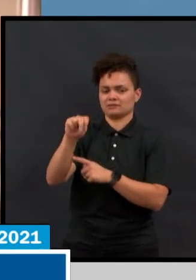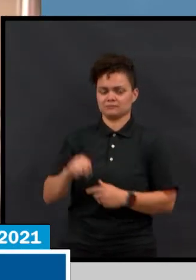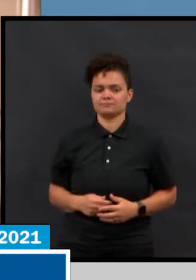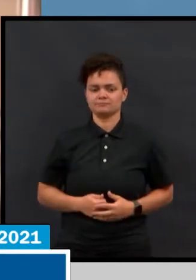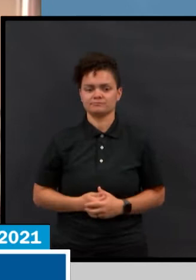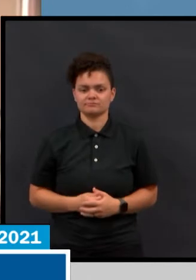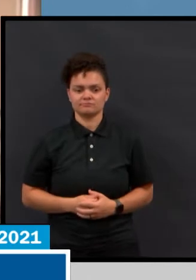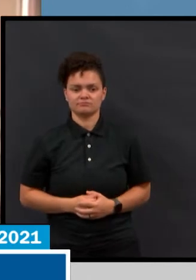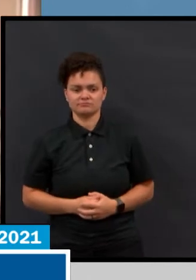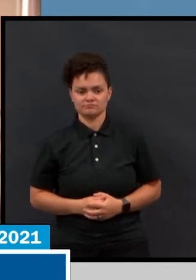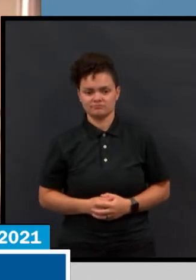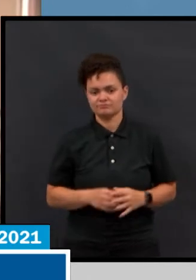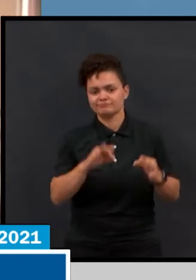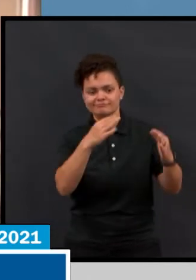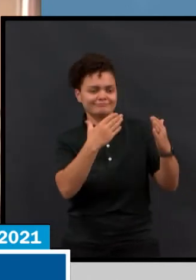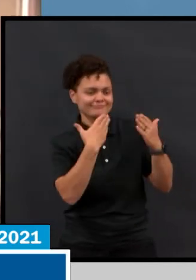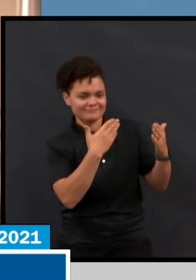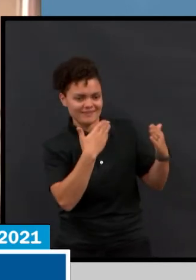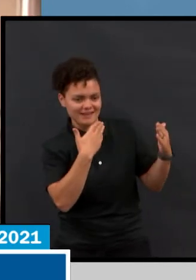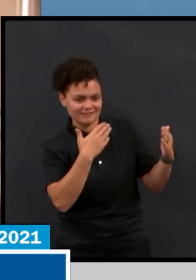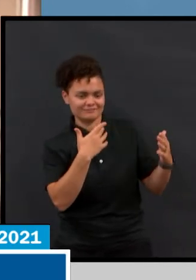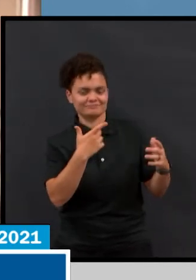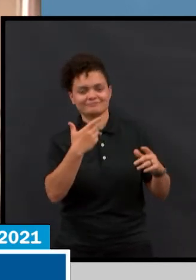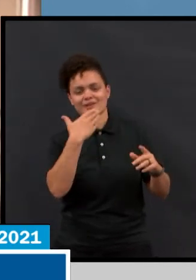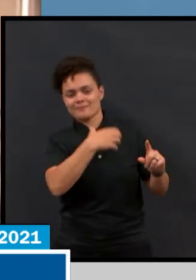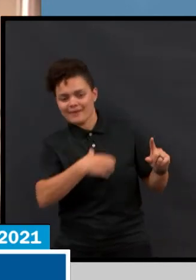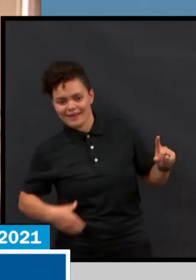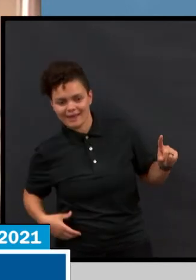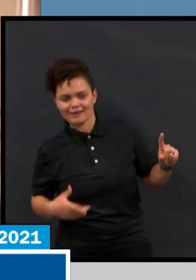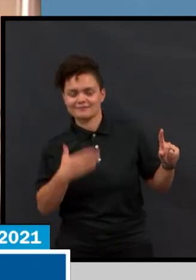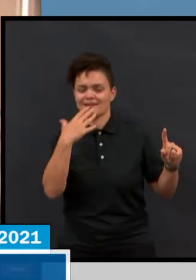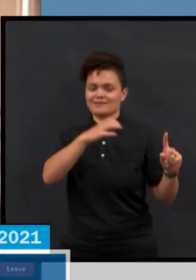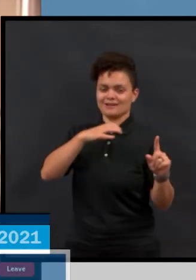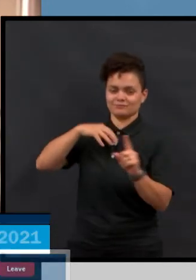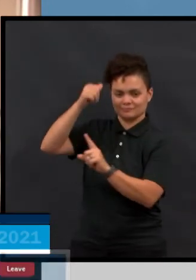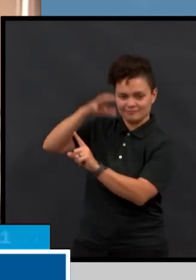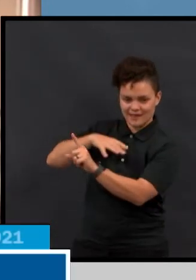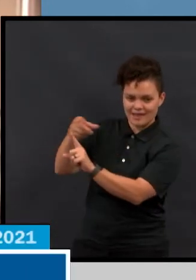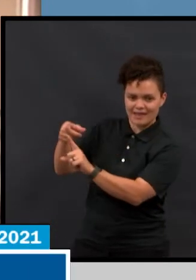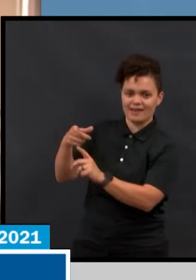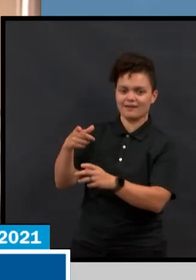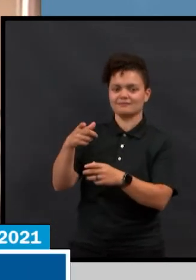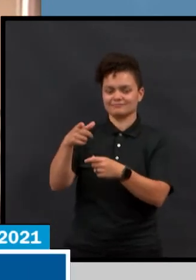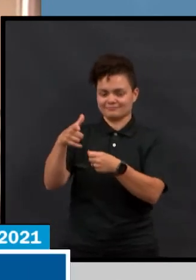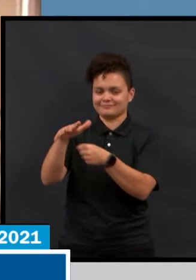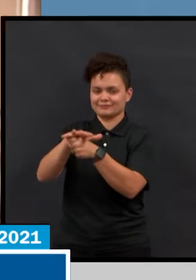thank you councilman herndon thank you very much council district 8 residents we'll be brief here